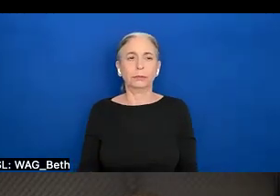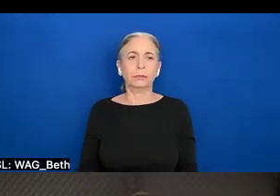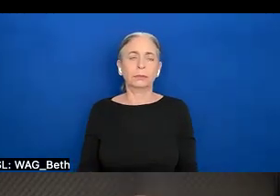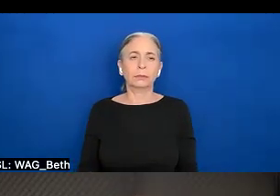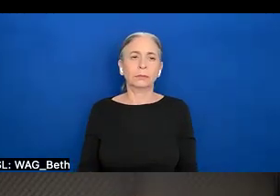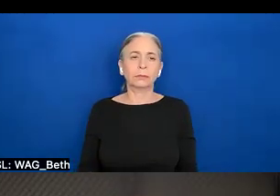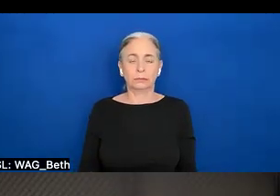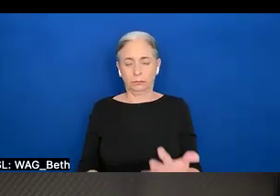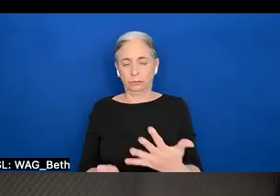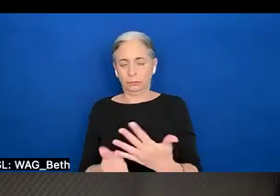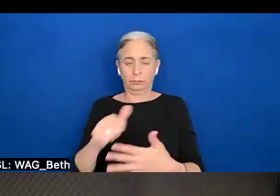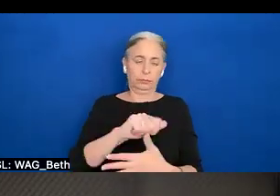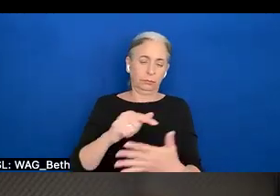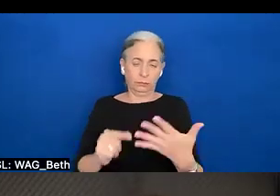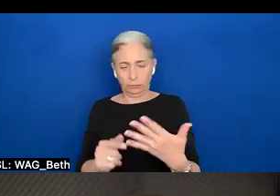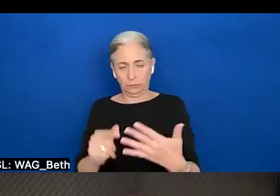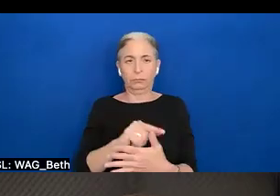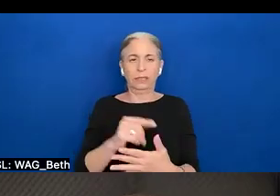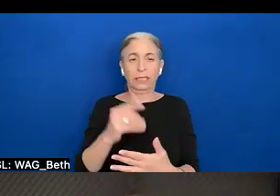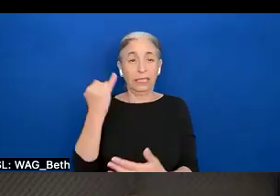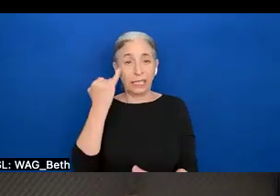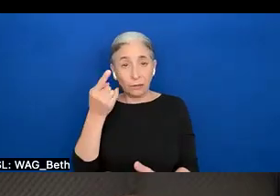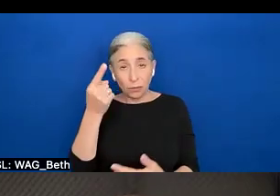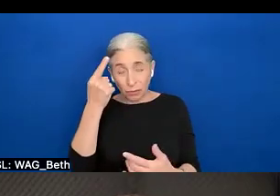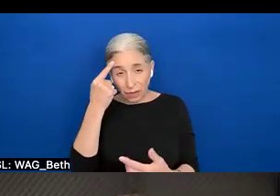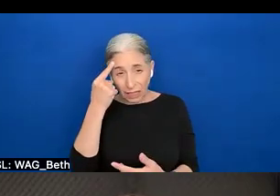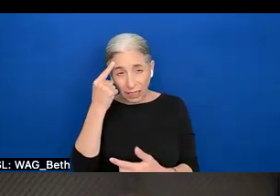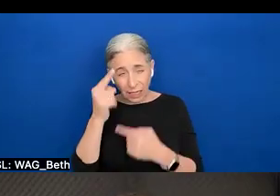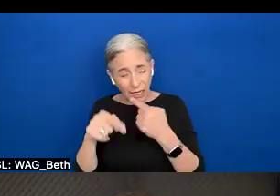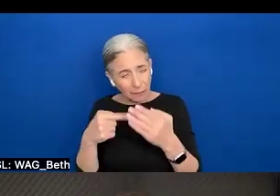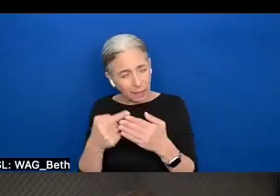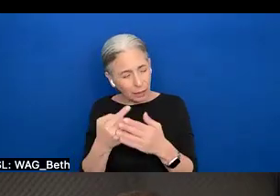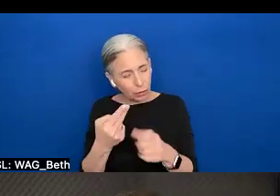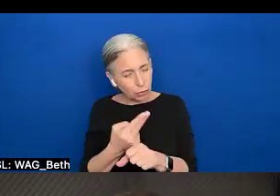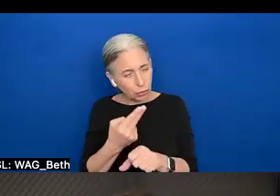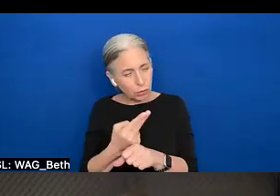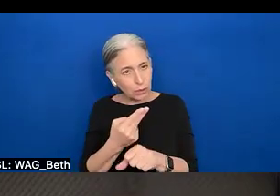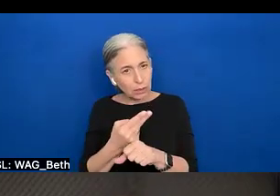If you think about how you use a printed material --